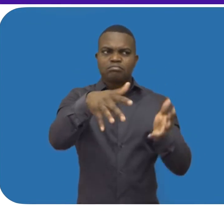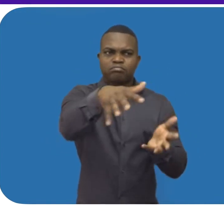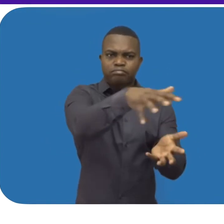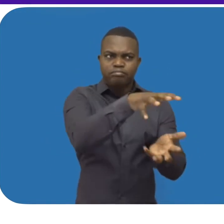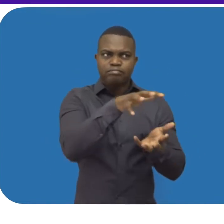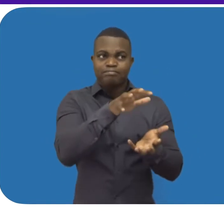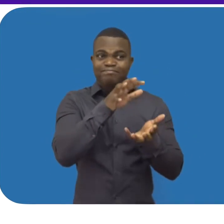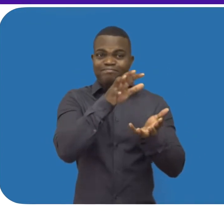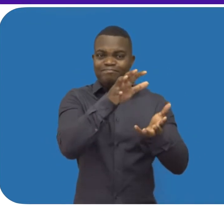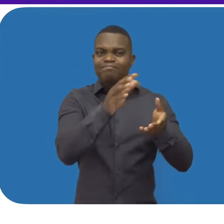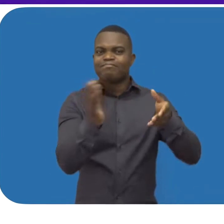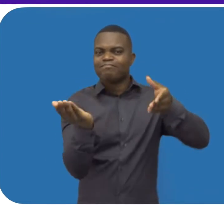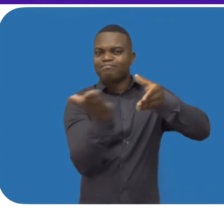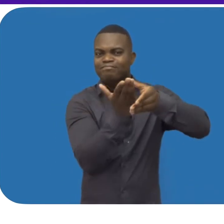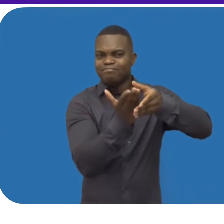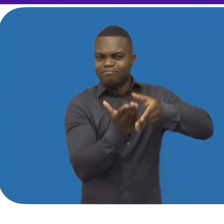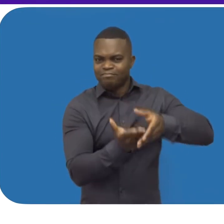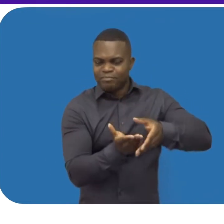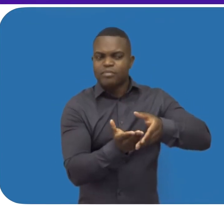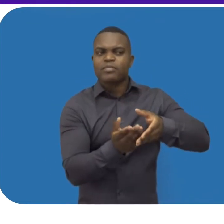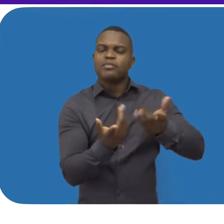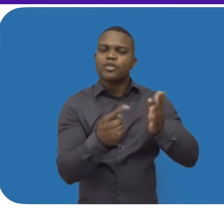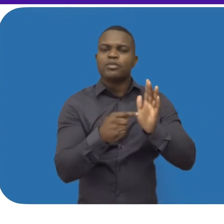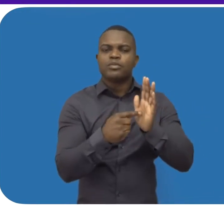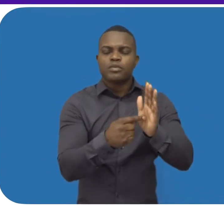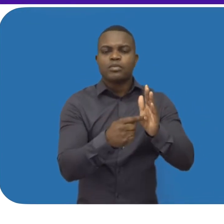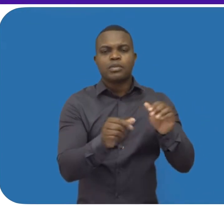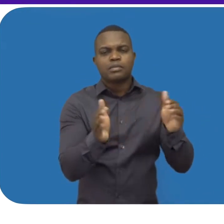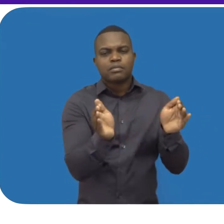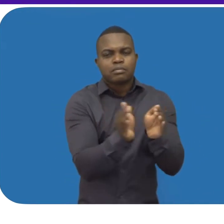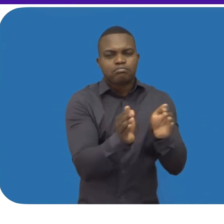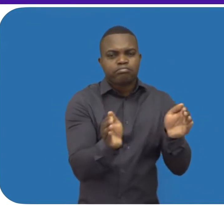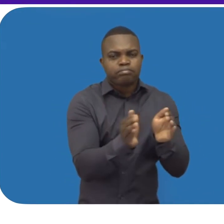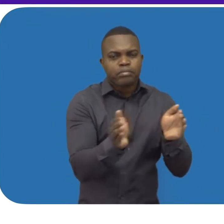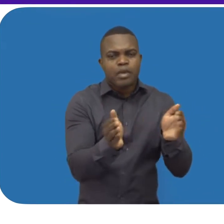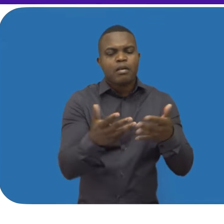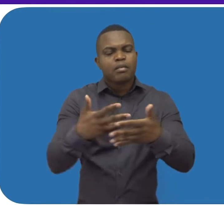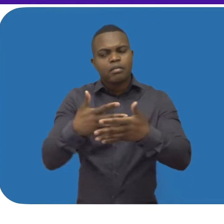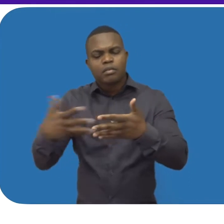It covers factors like its size, languages and participant demographic,